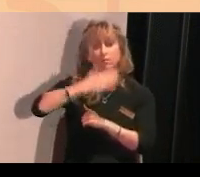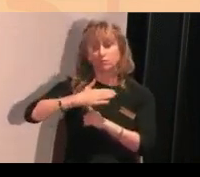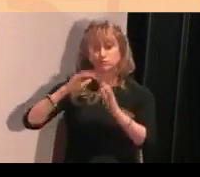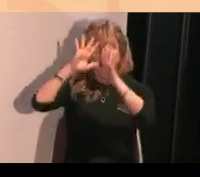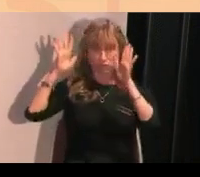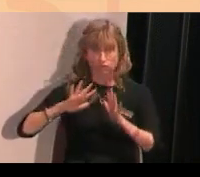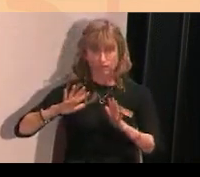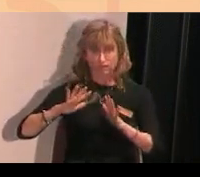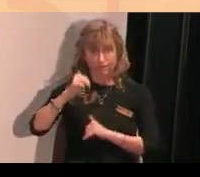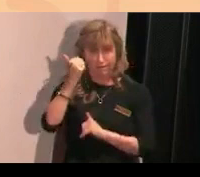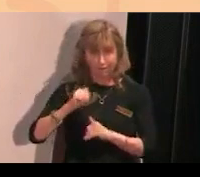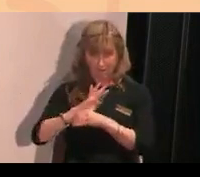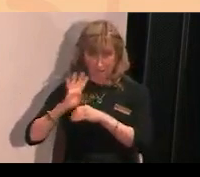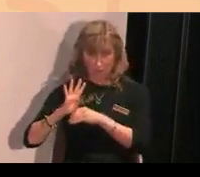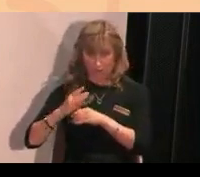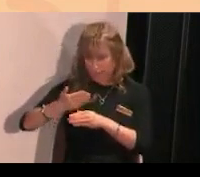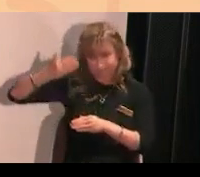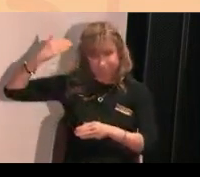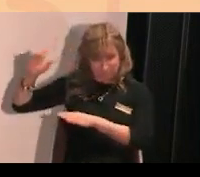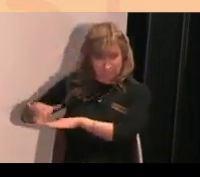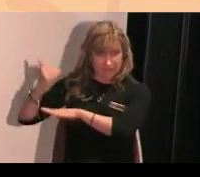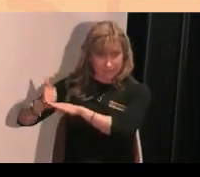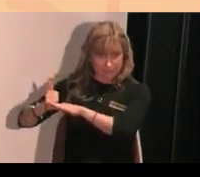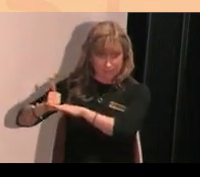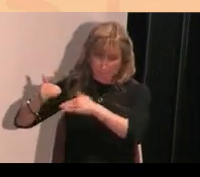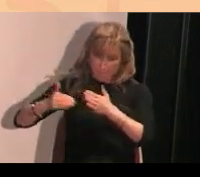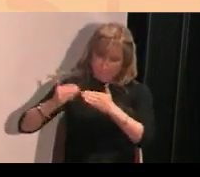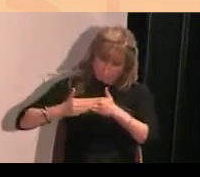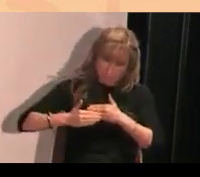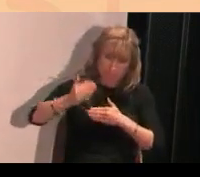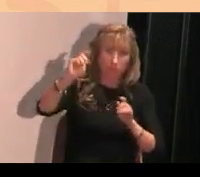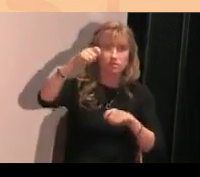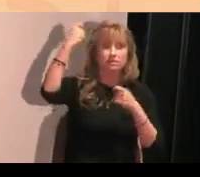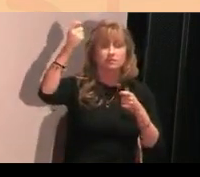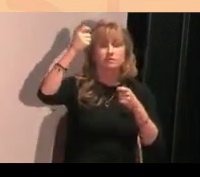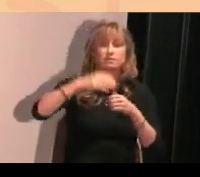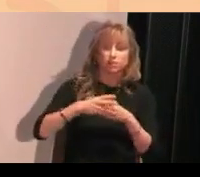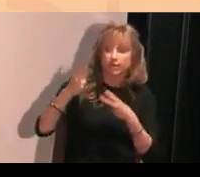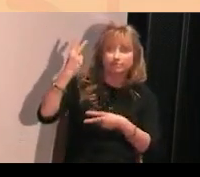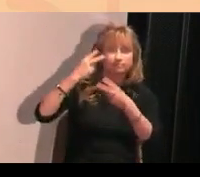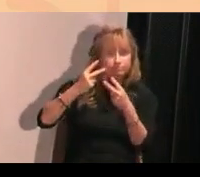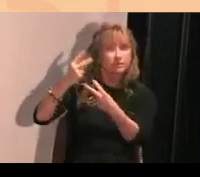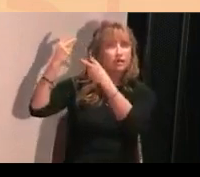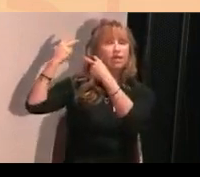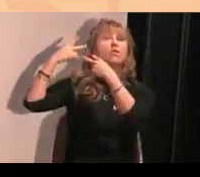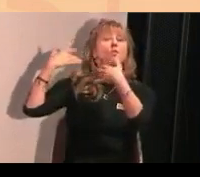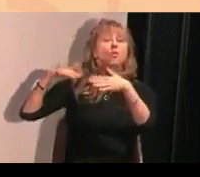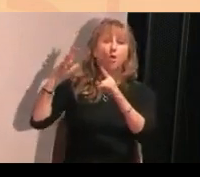and as we reflect on and celebrate the remarkable achievements of the First Nations arts and culture